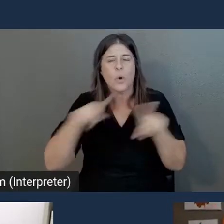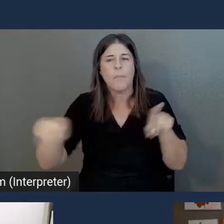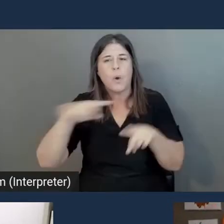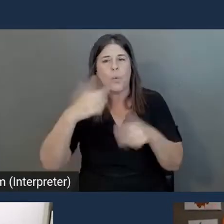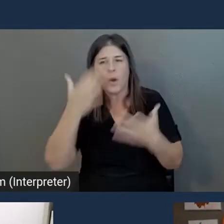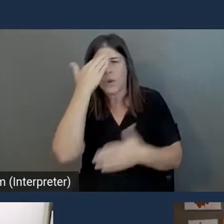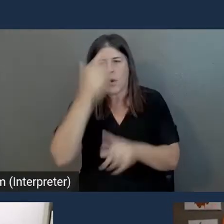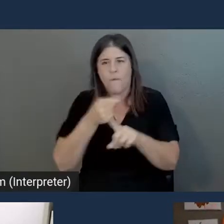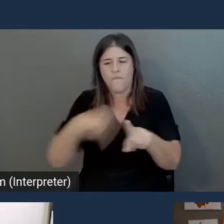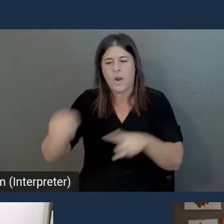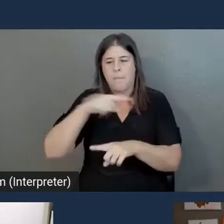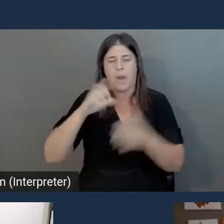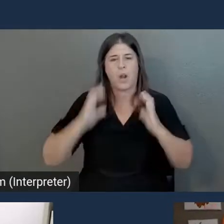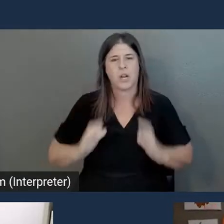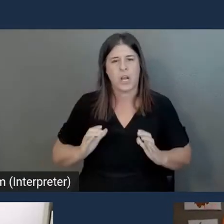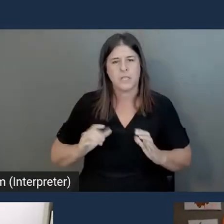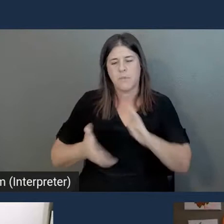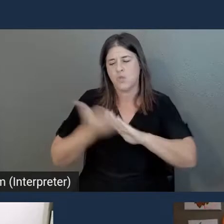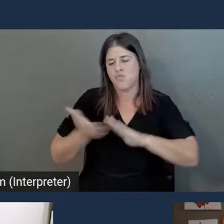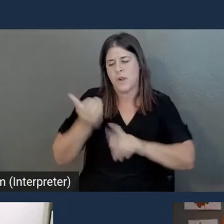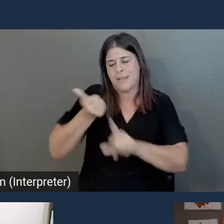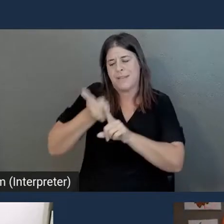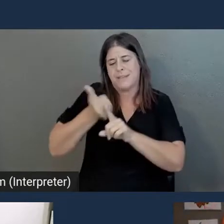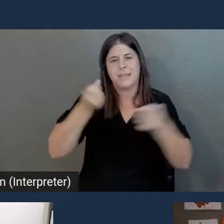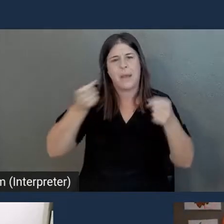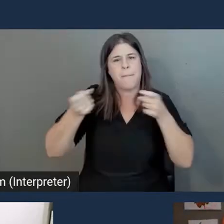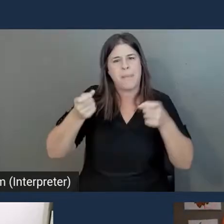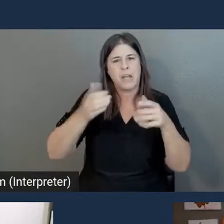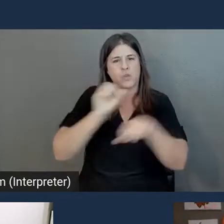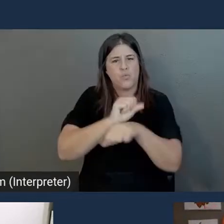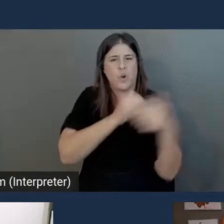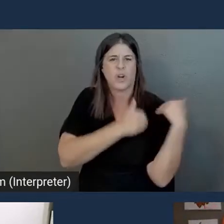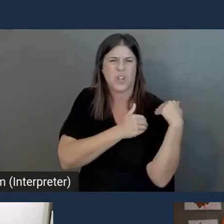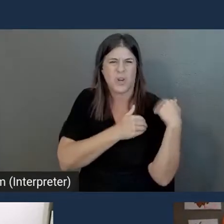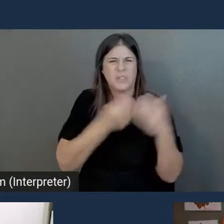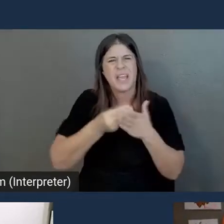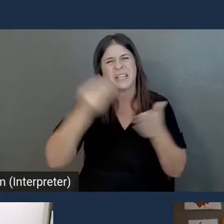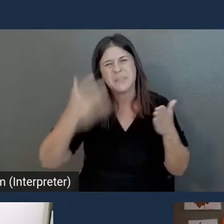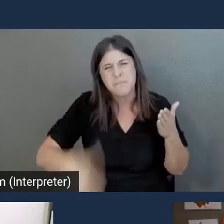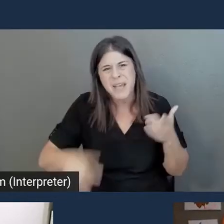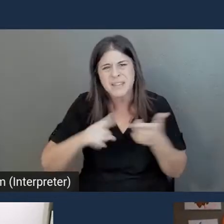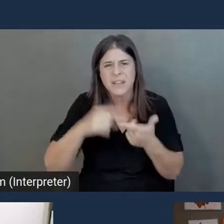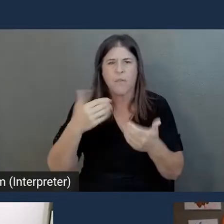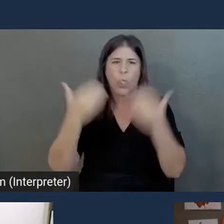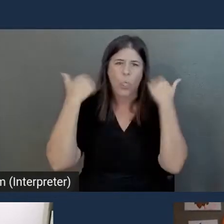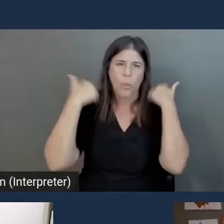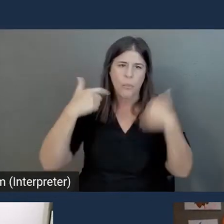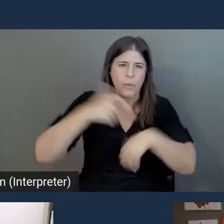running the self-managed workloads might be expensive. It might be time consuming. It might be complex.